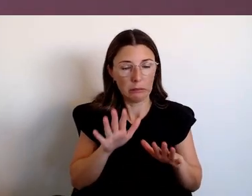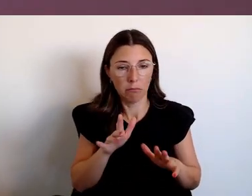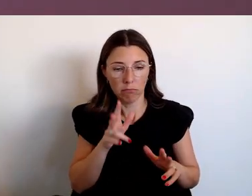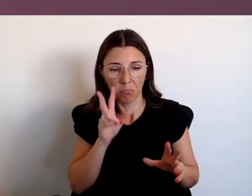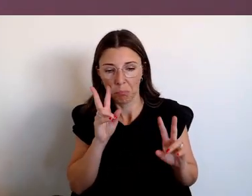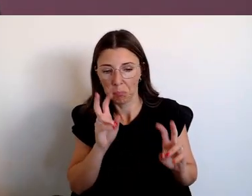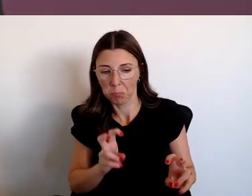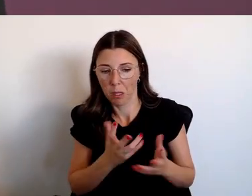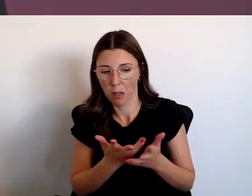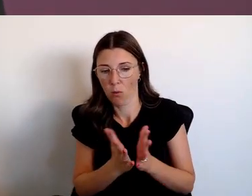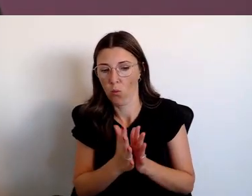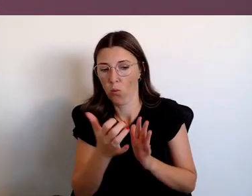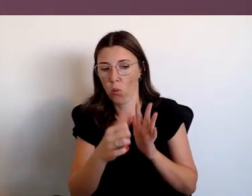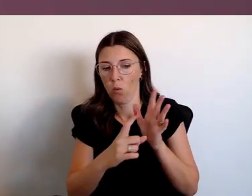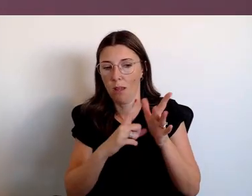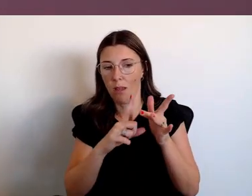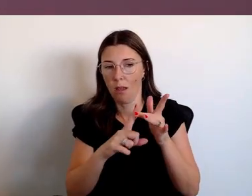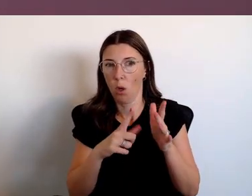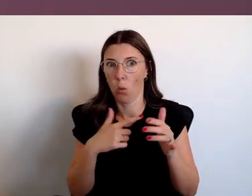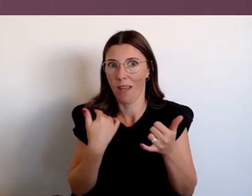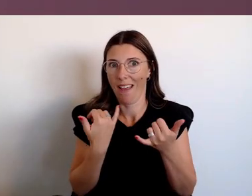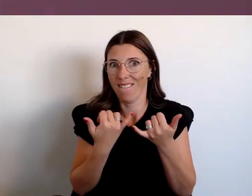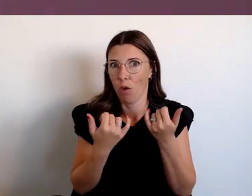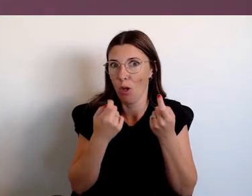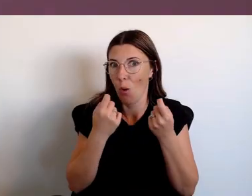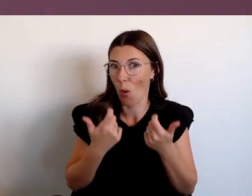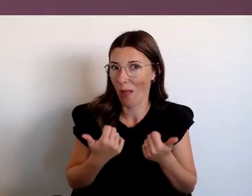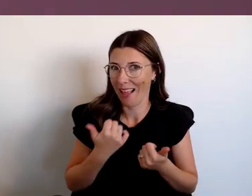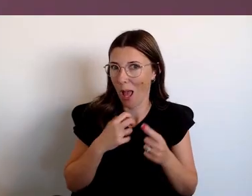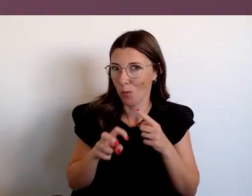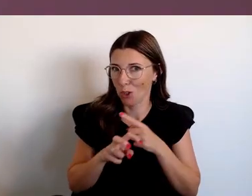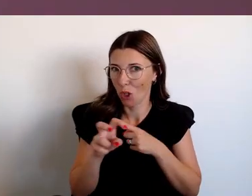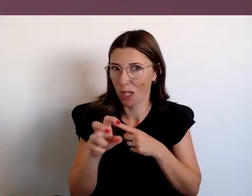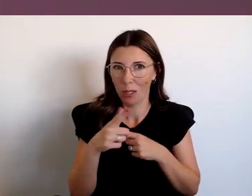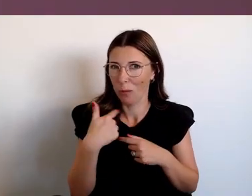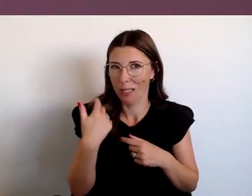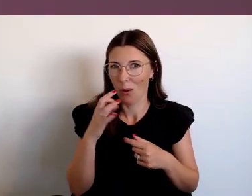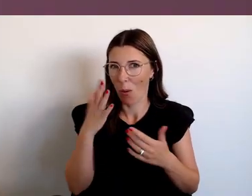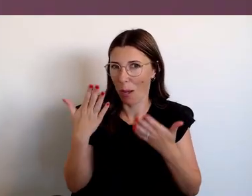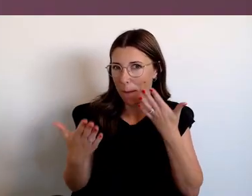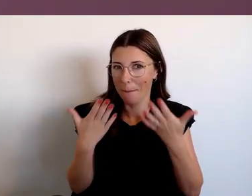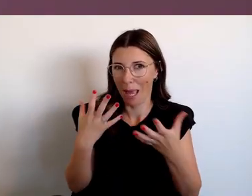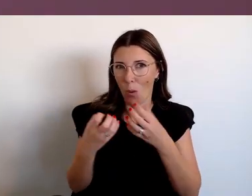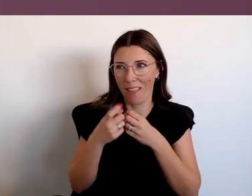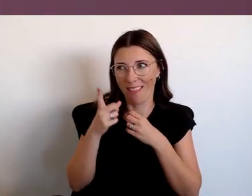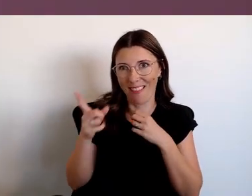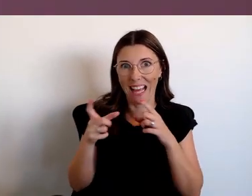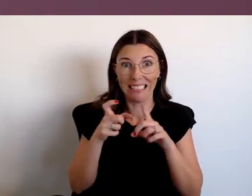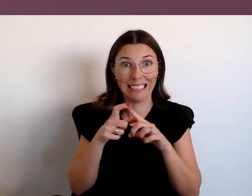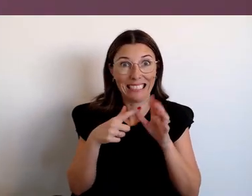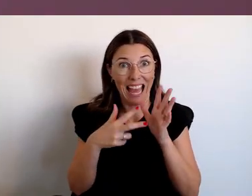We're very early in our journey. We are certainly nowhere near as advanced as Dave was suggesting